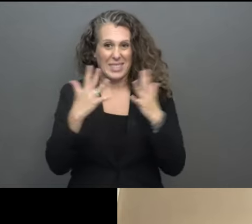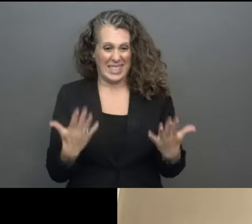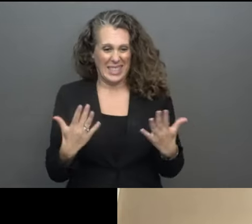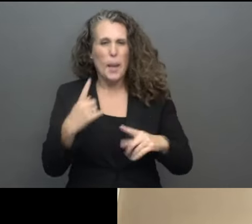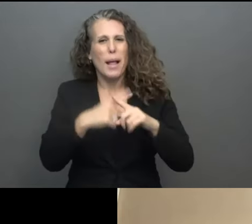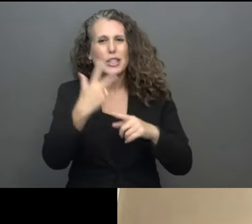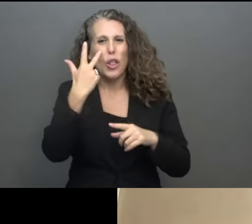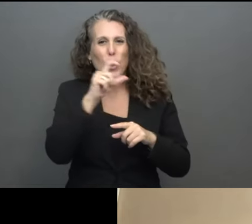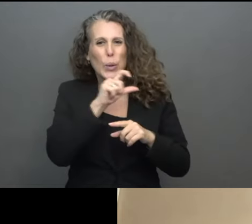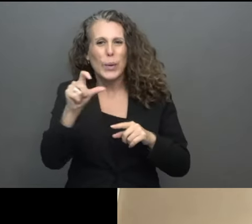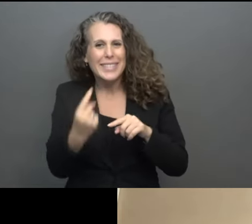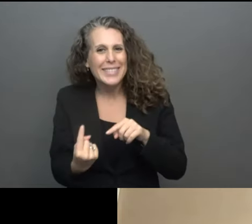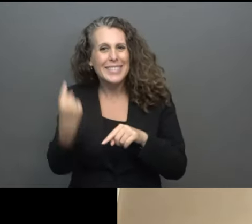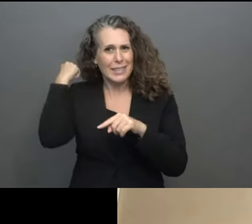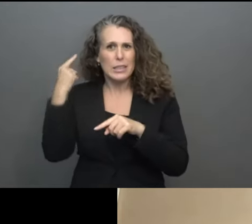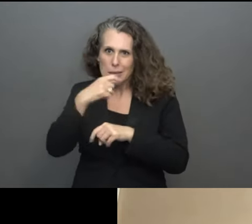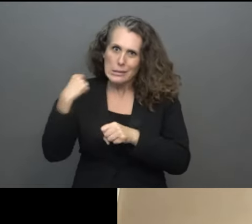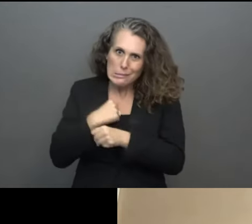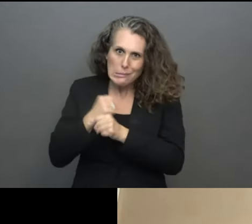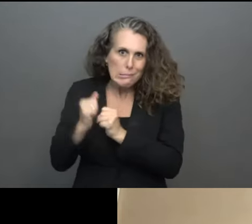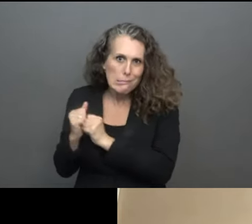so thank you already handler and the 14:43:53 floor is yours for the duration the